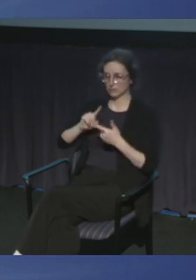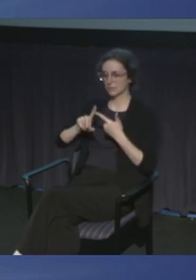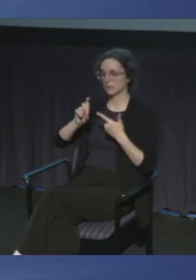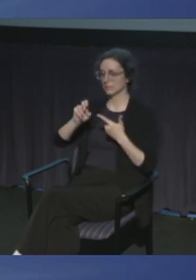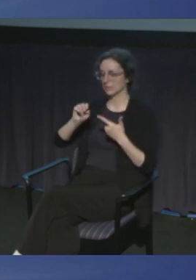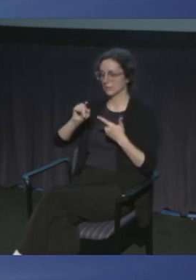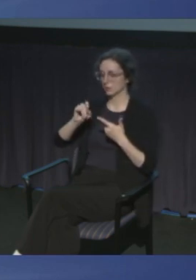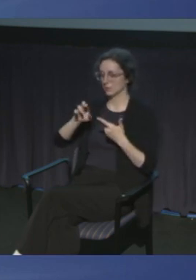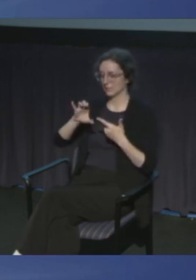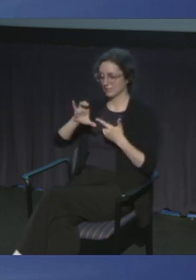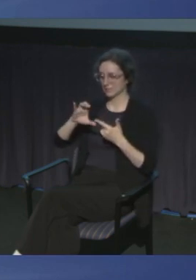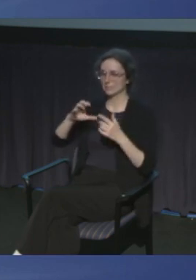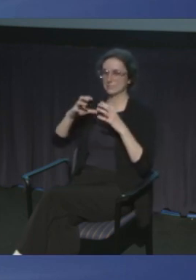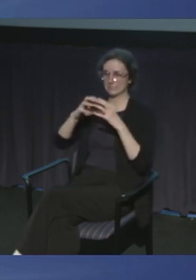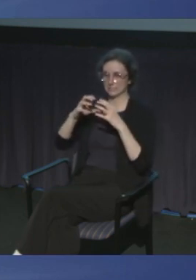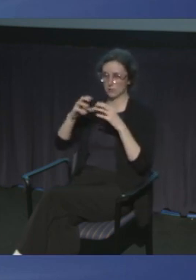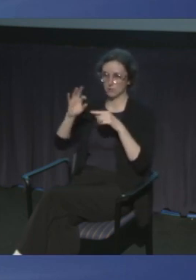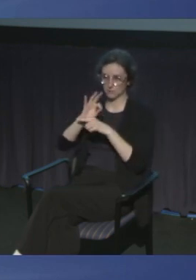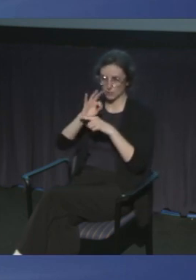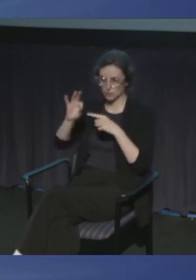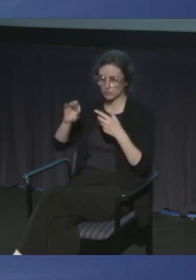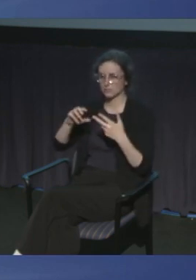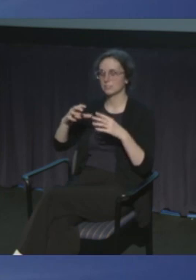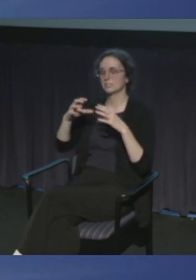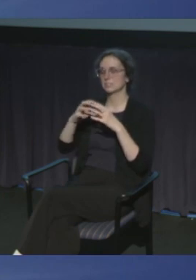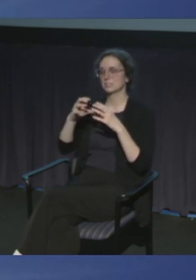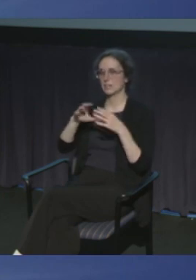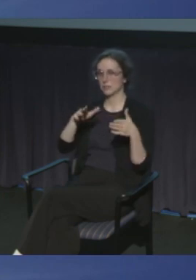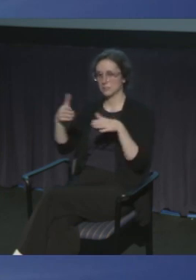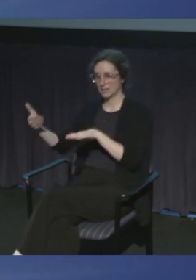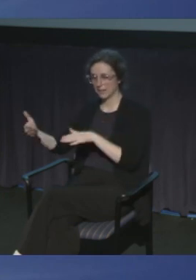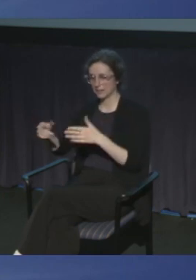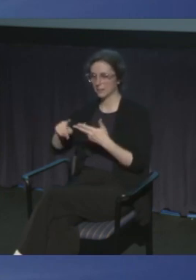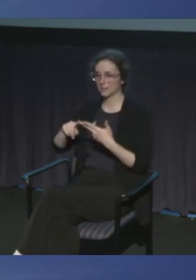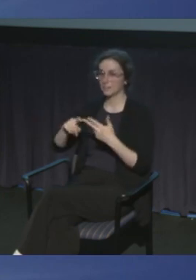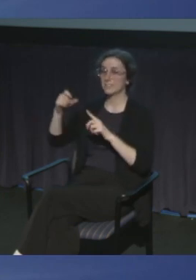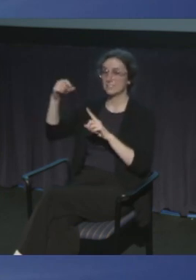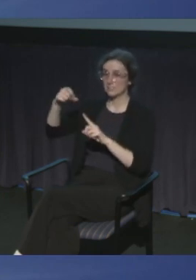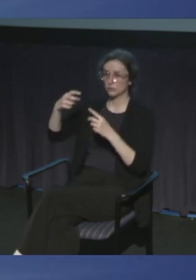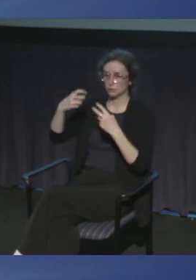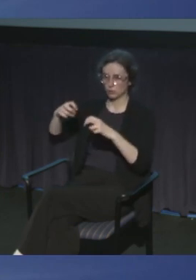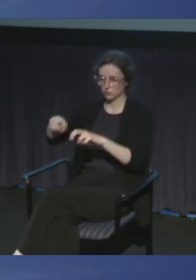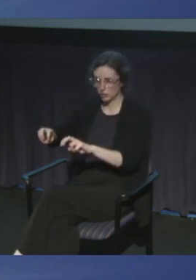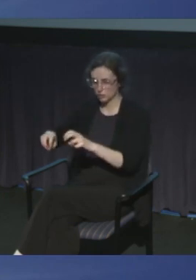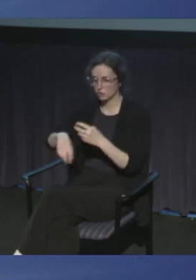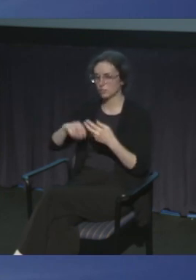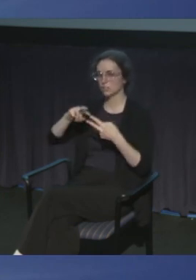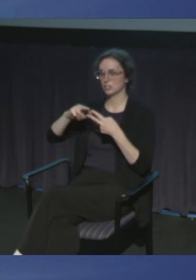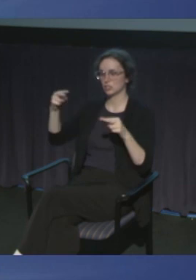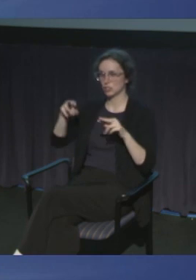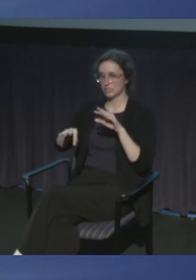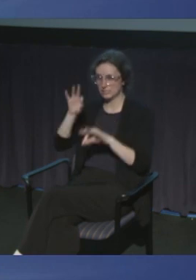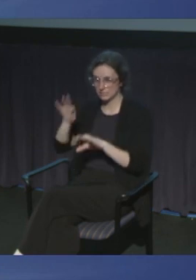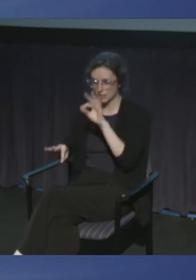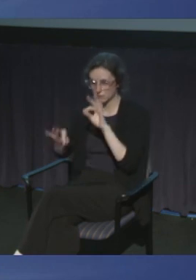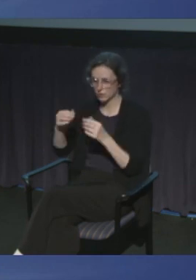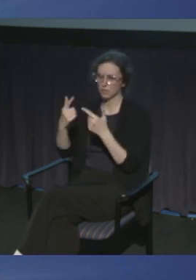DENDRITIC CELL FUNCTION, CELL DEATH, SIGNAL TRANSDUCTION, GENE DISCOVERY AND A PLETHORA